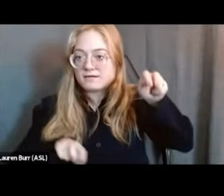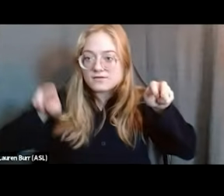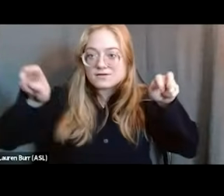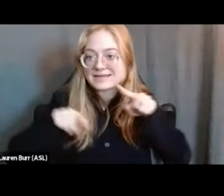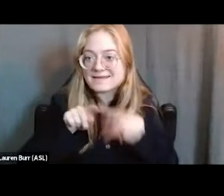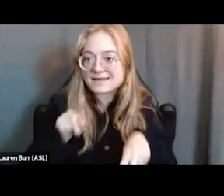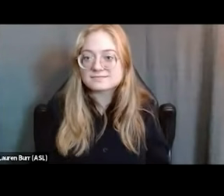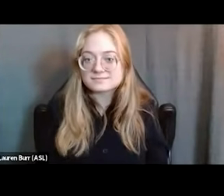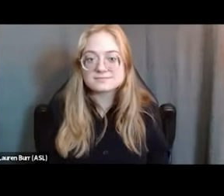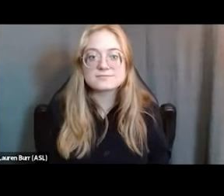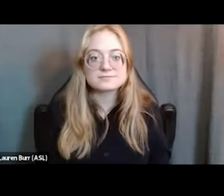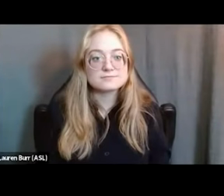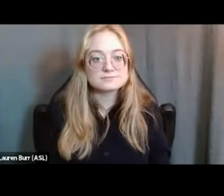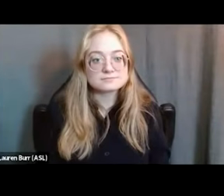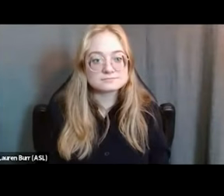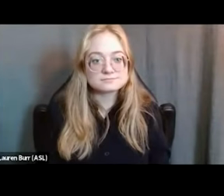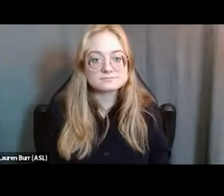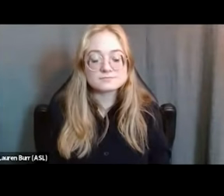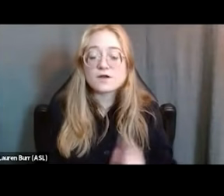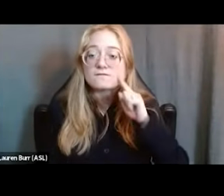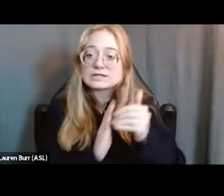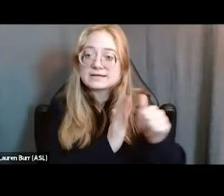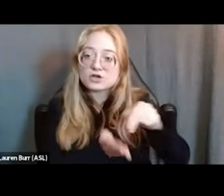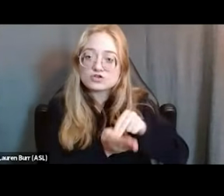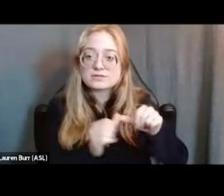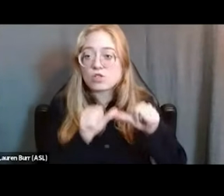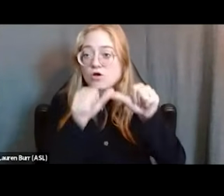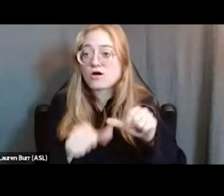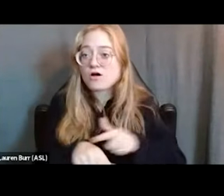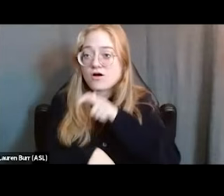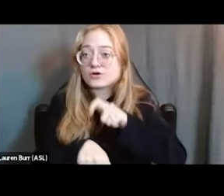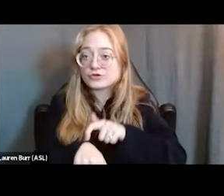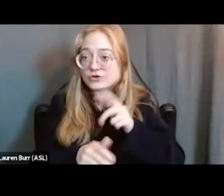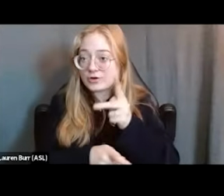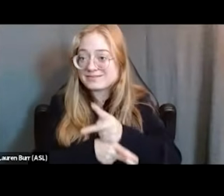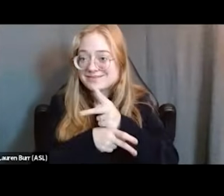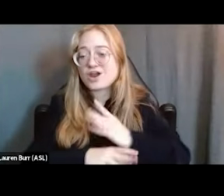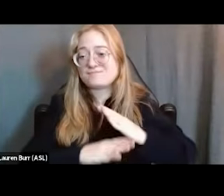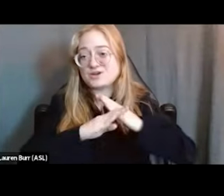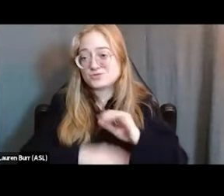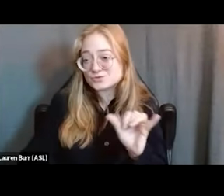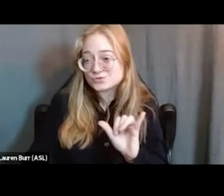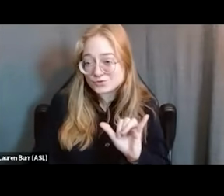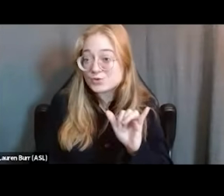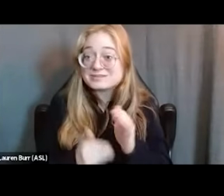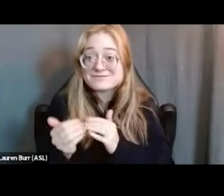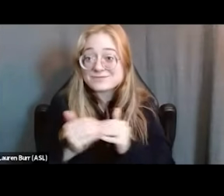to accessing skilled nursing and long-term care, even if the person needs it. Folks experiencing homelessness, experience discrimination